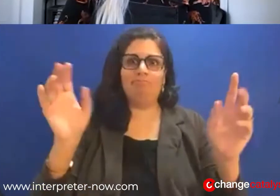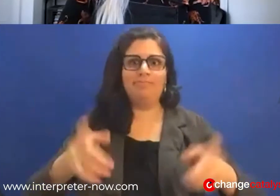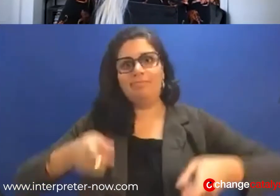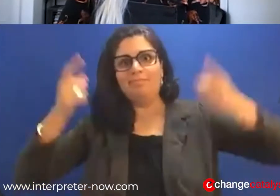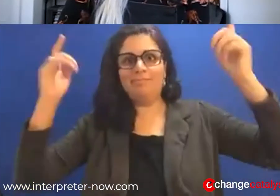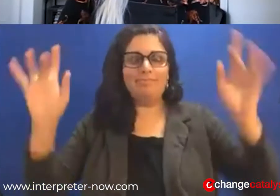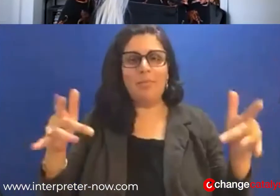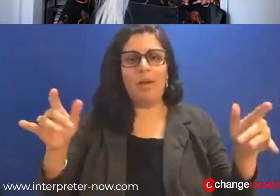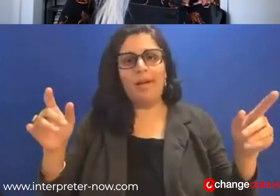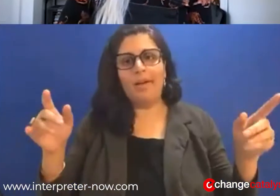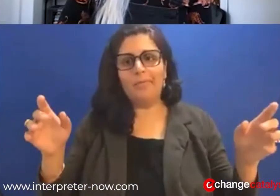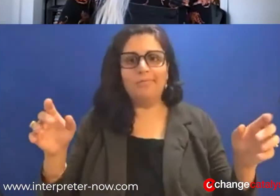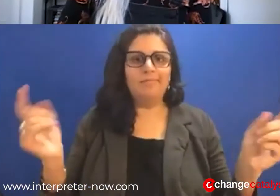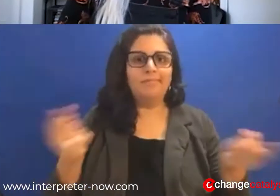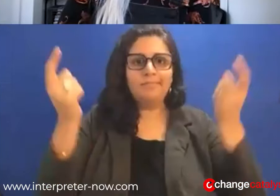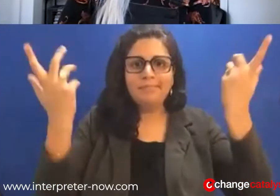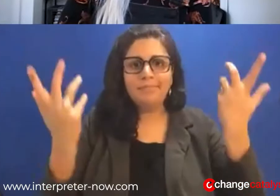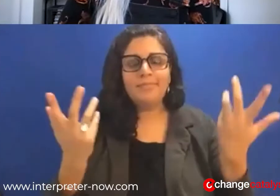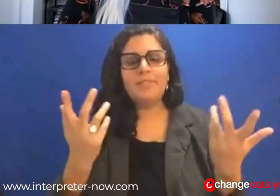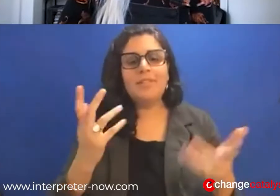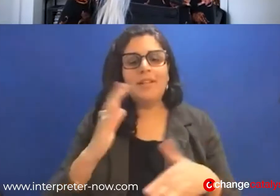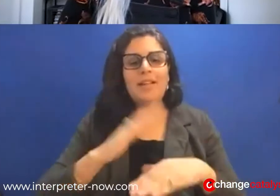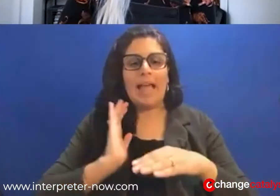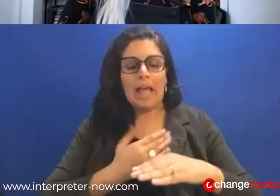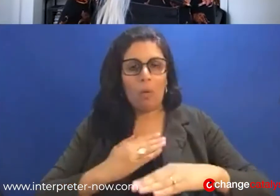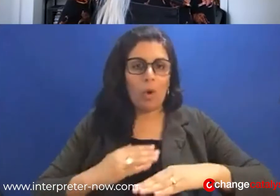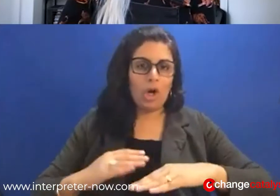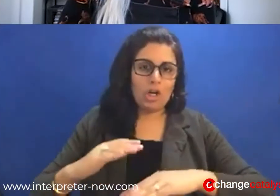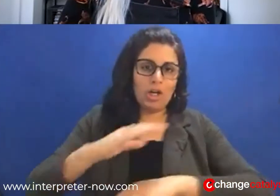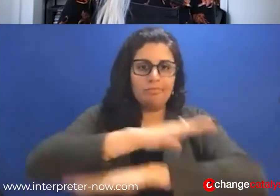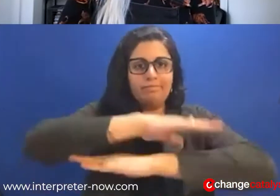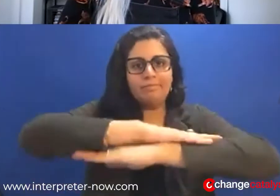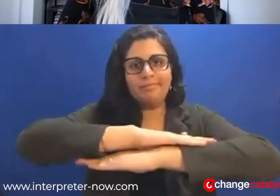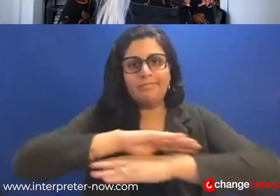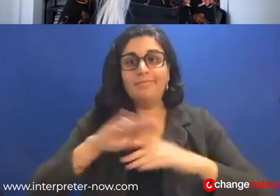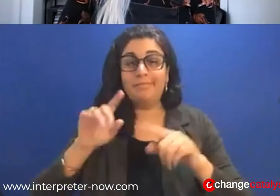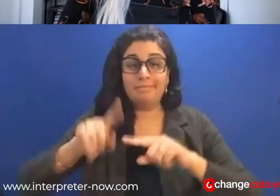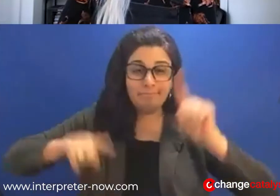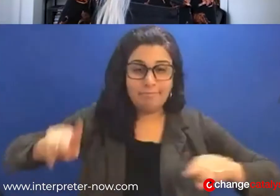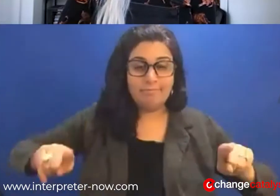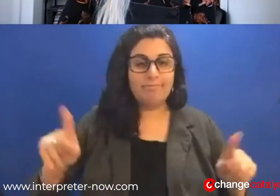and on our platforms outside of OwnTrail to really create space and amplify a really diverse